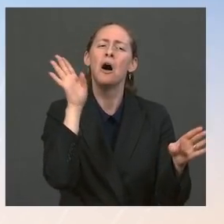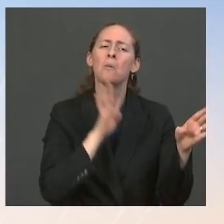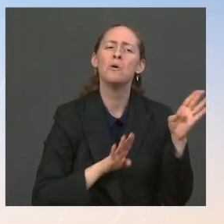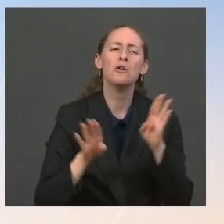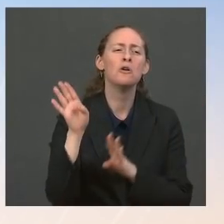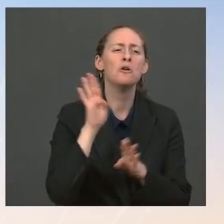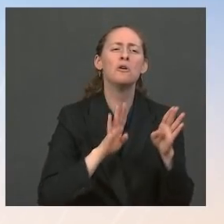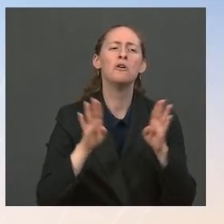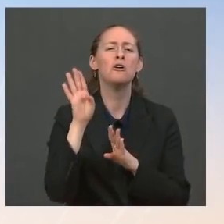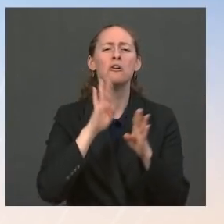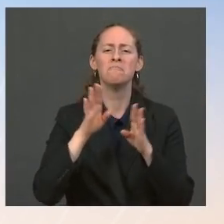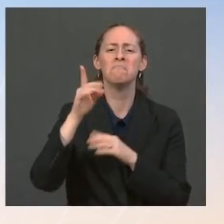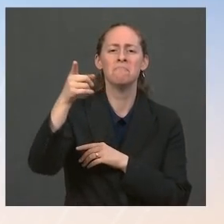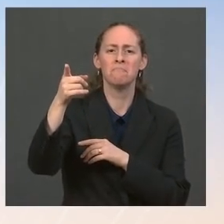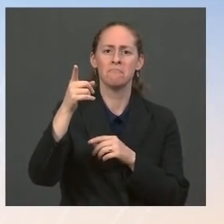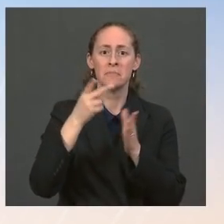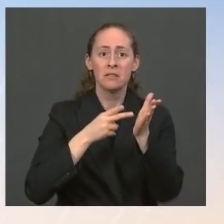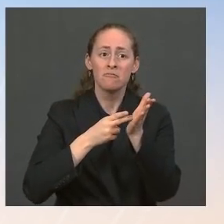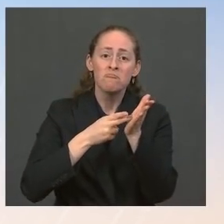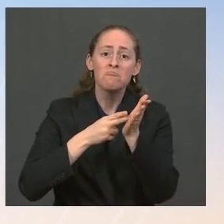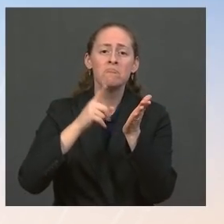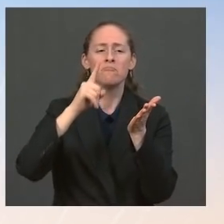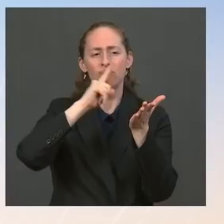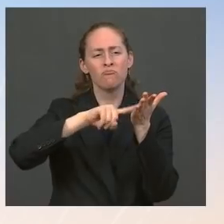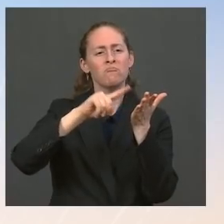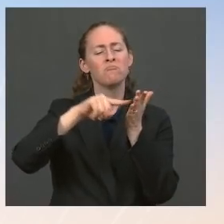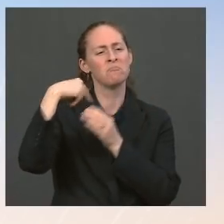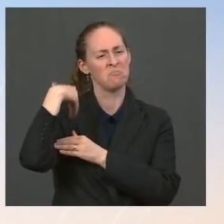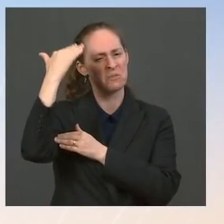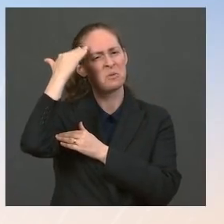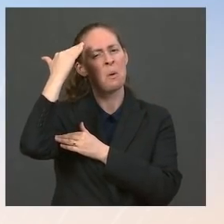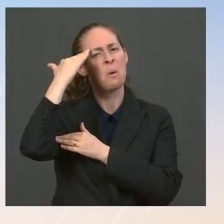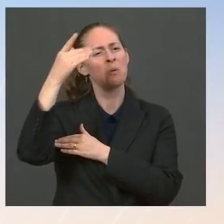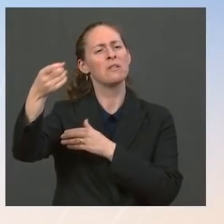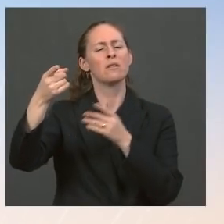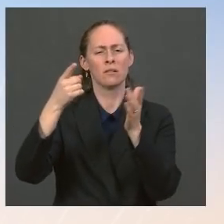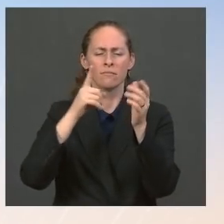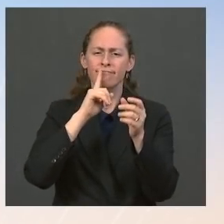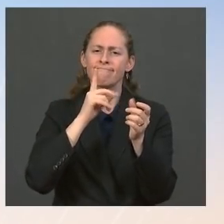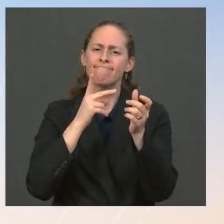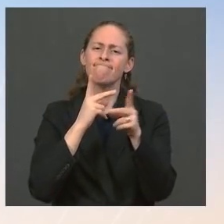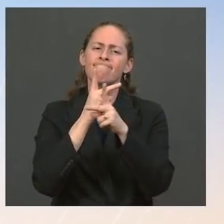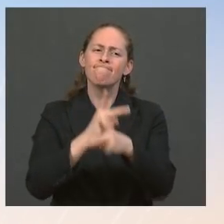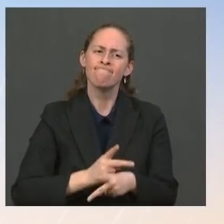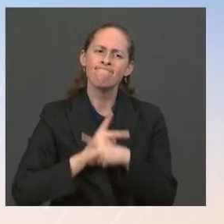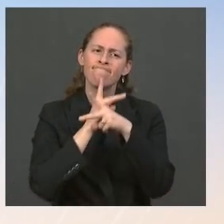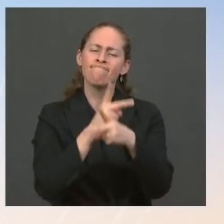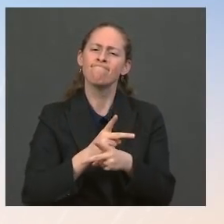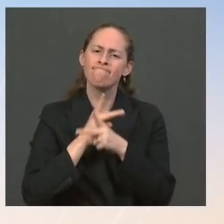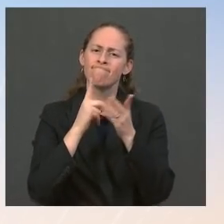We know how to conduct an investigation with integrity. I served as -- 12 years as a federal prosecutor.